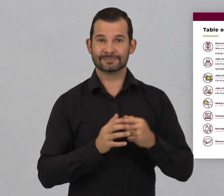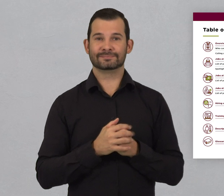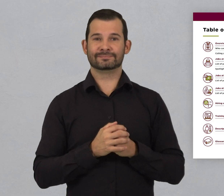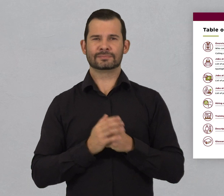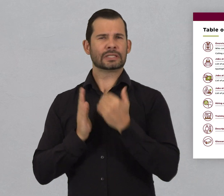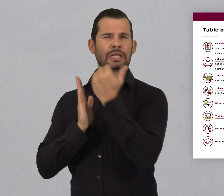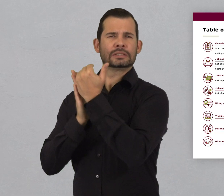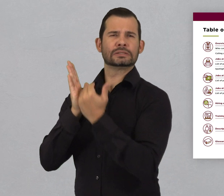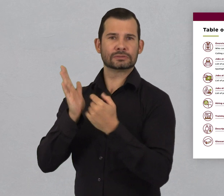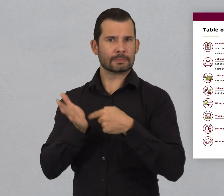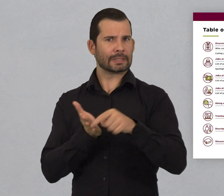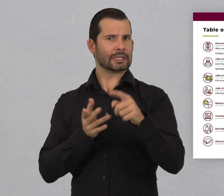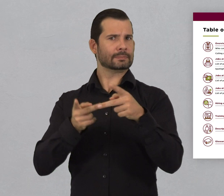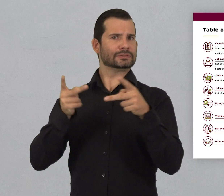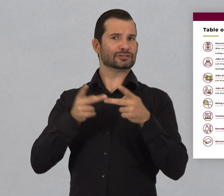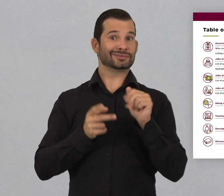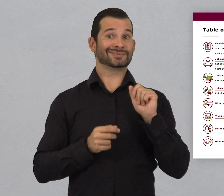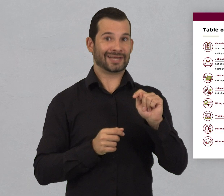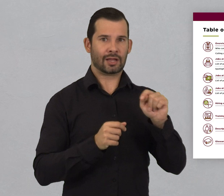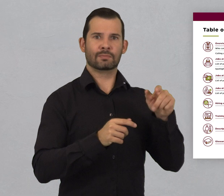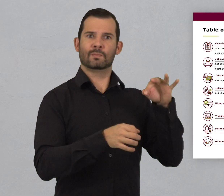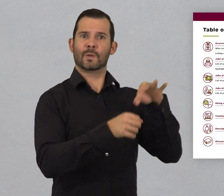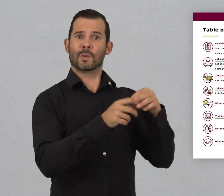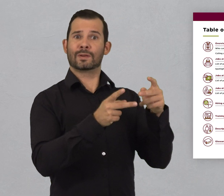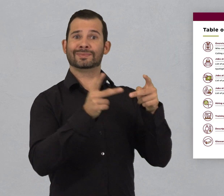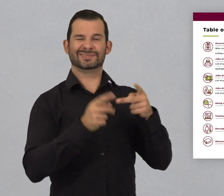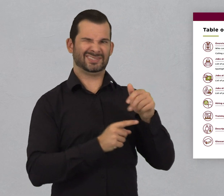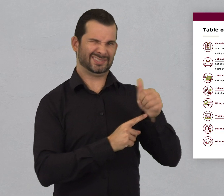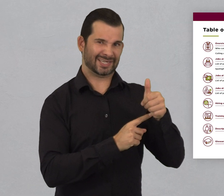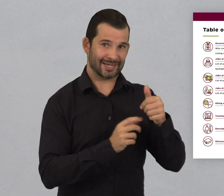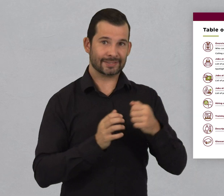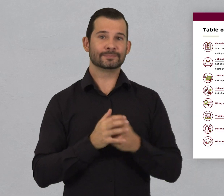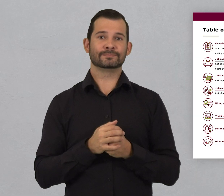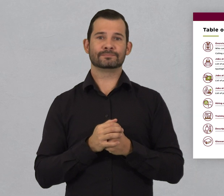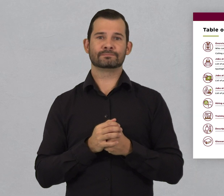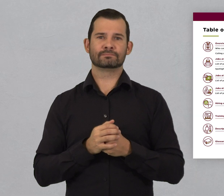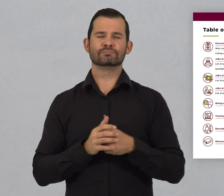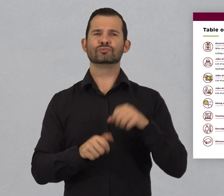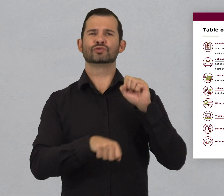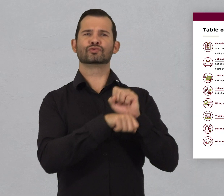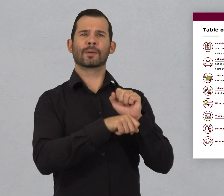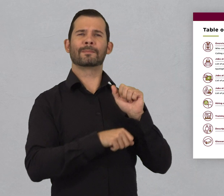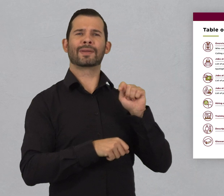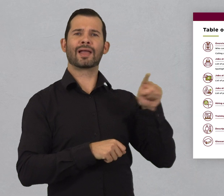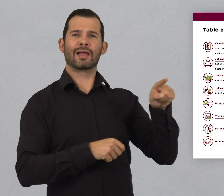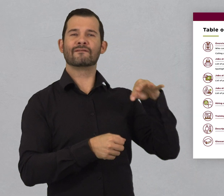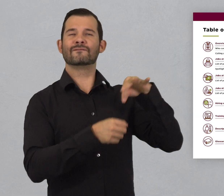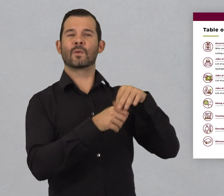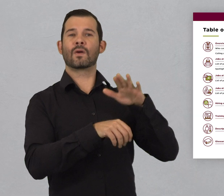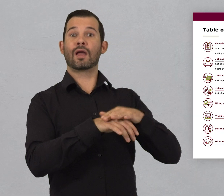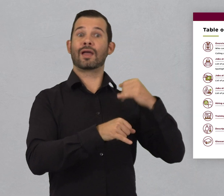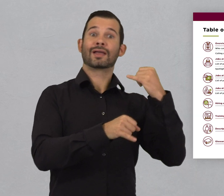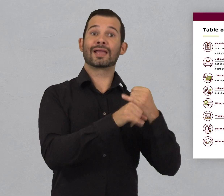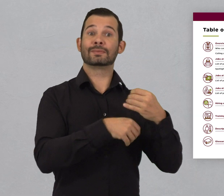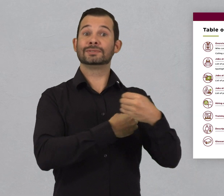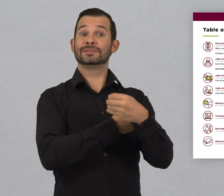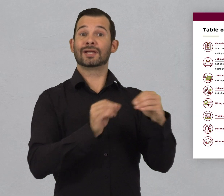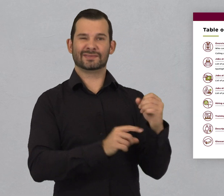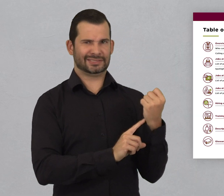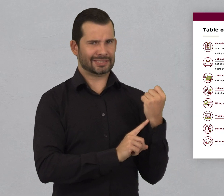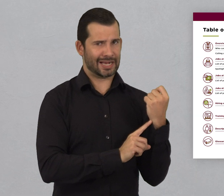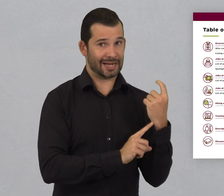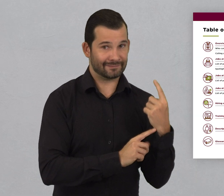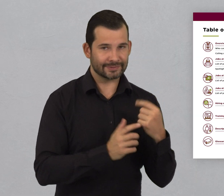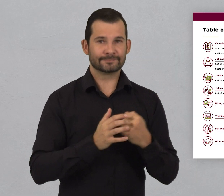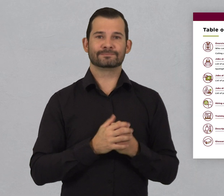List of paid positions at polling places 10 Jobs at Vote on Campus offices 11